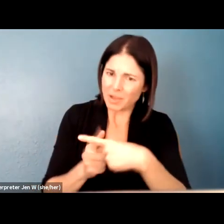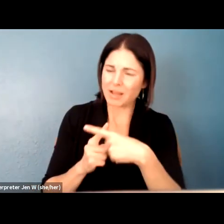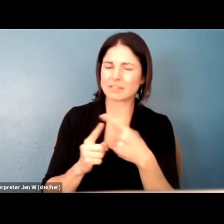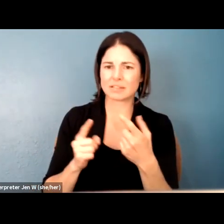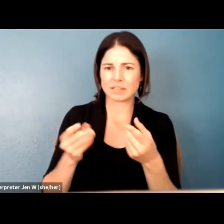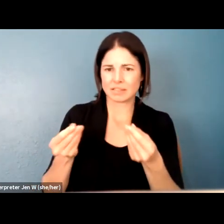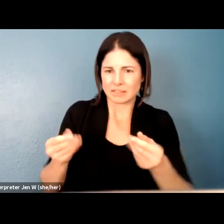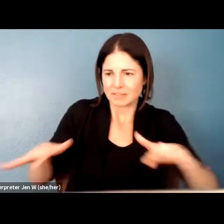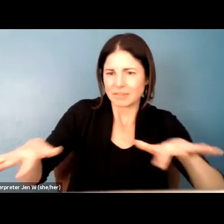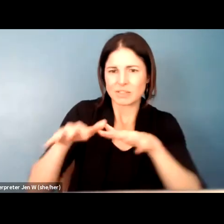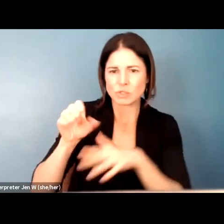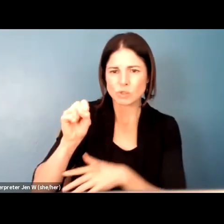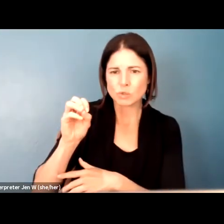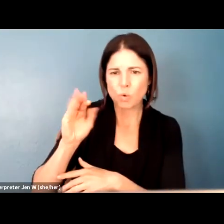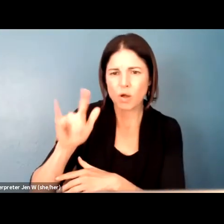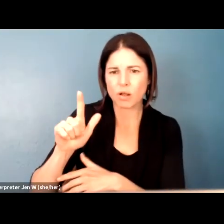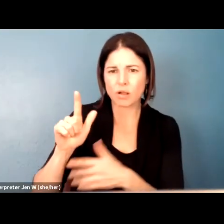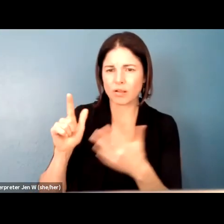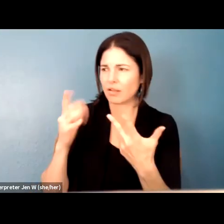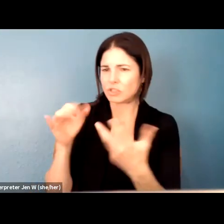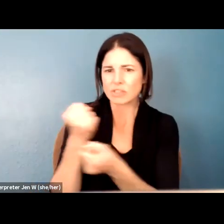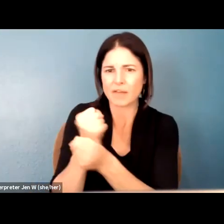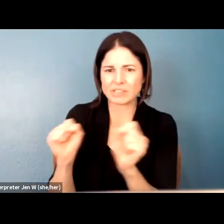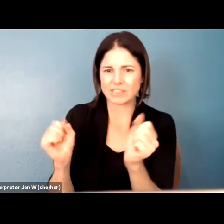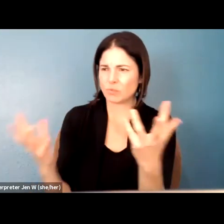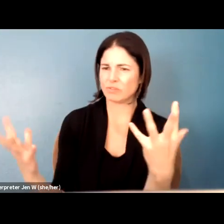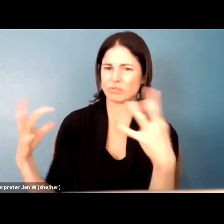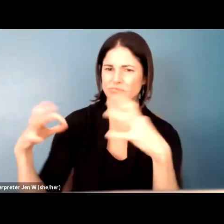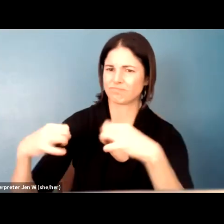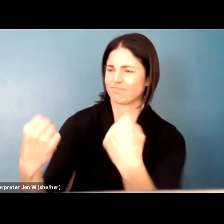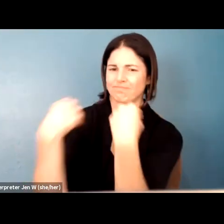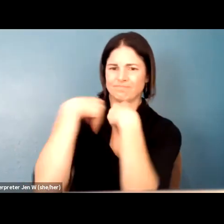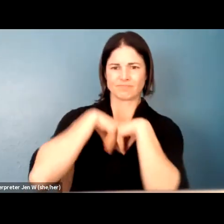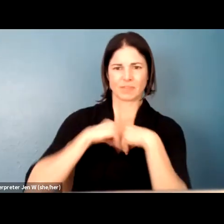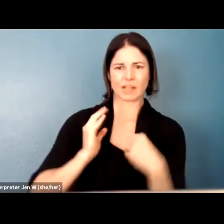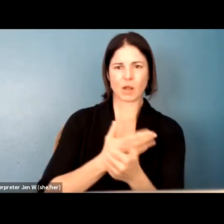soil and sovereignty. We witness important intersections to the